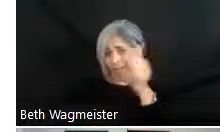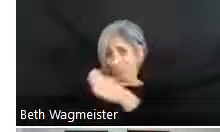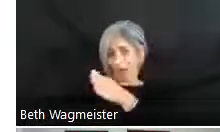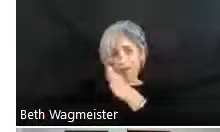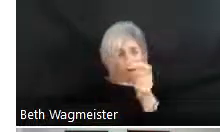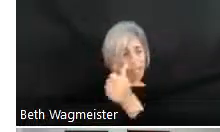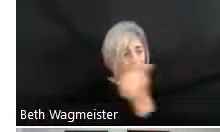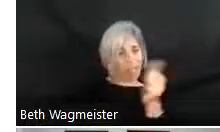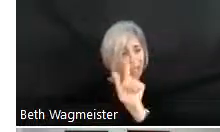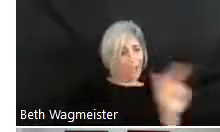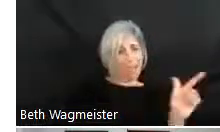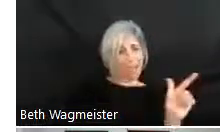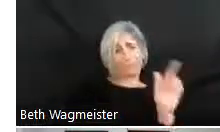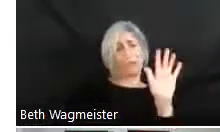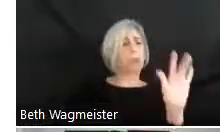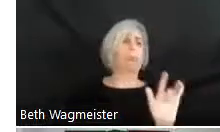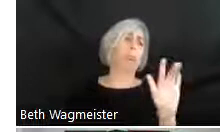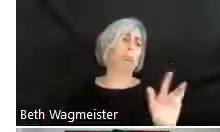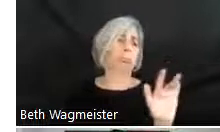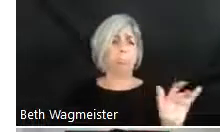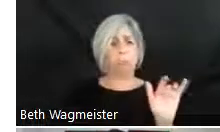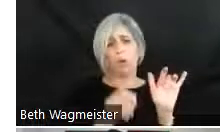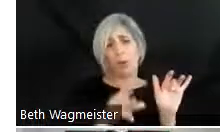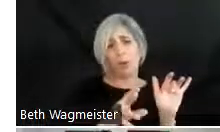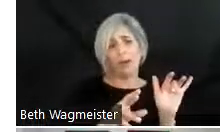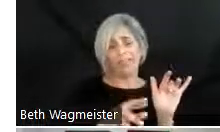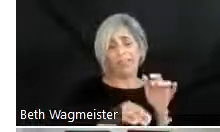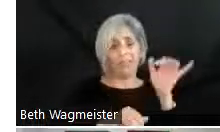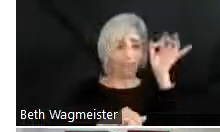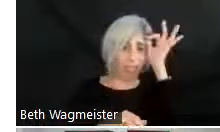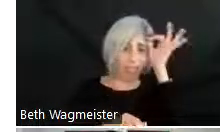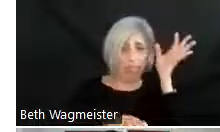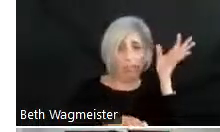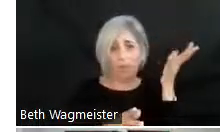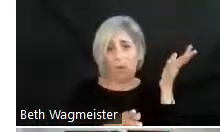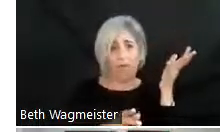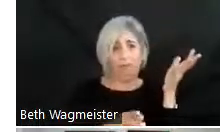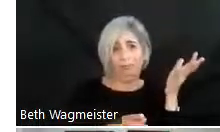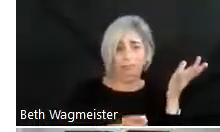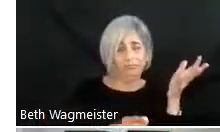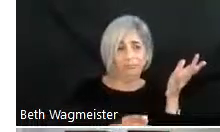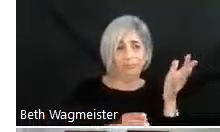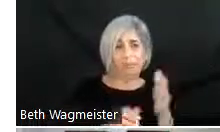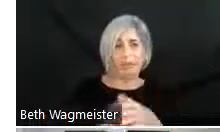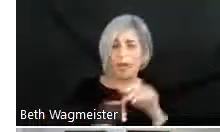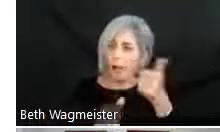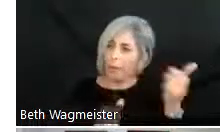or sympathy level. I've got the other captains or pilots on the left hand side here. Cassie